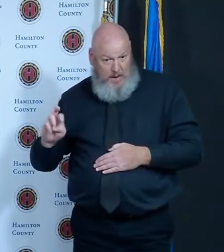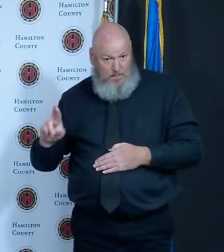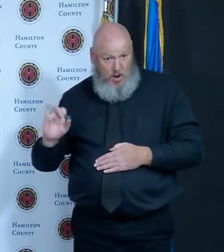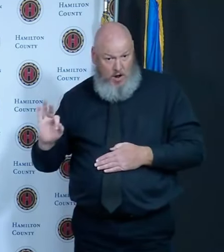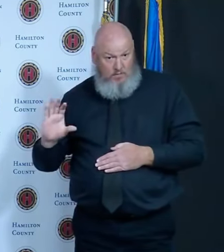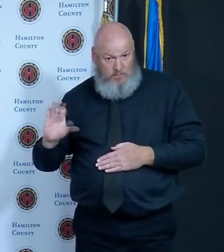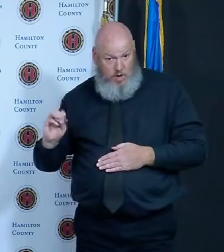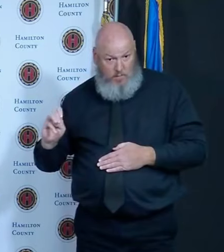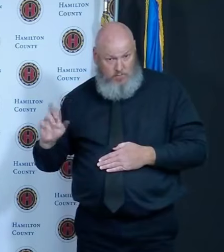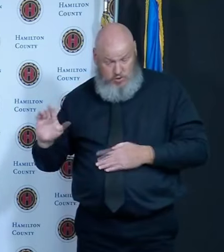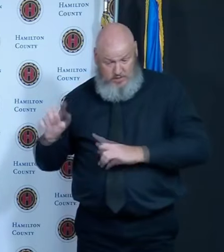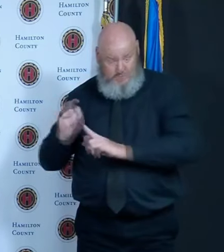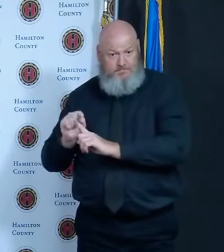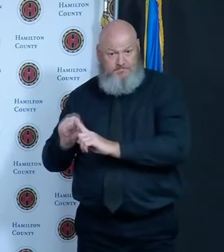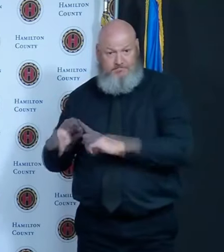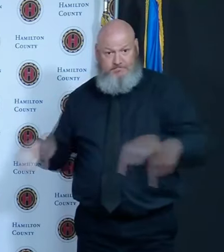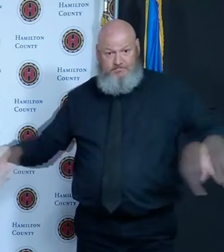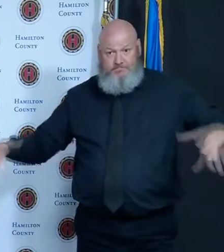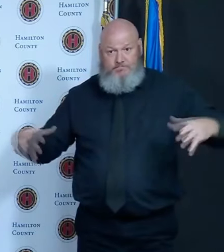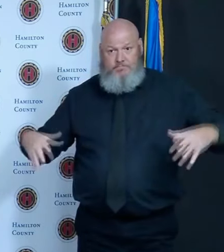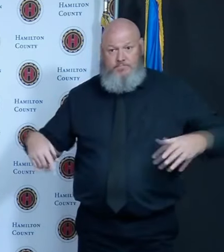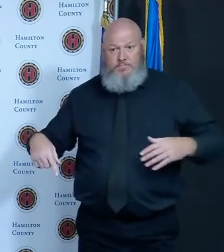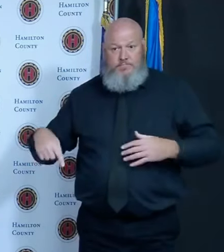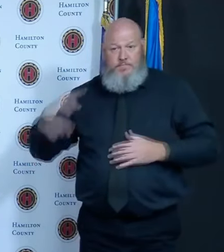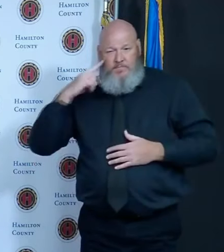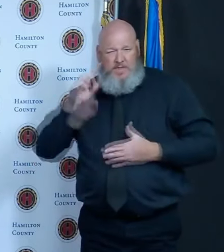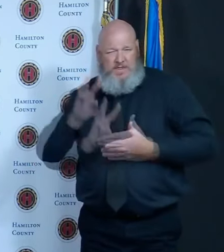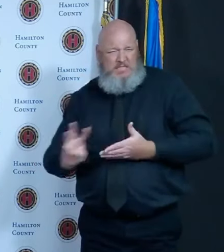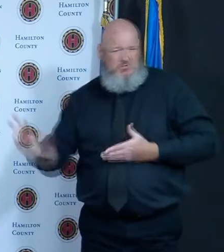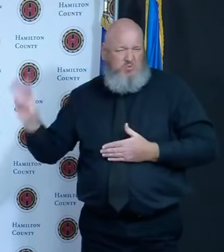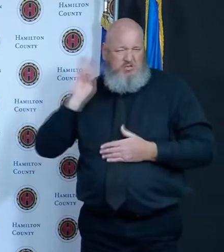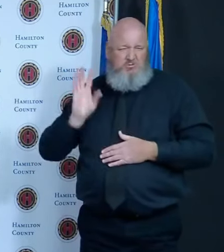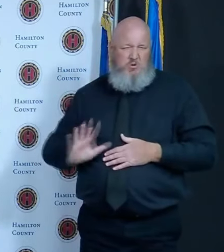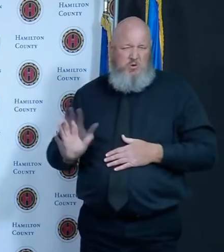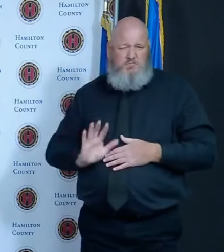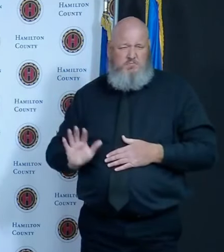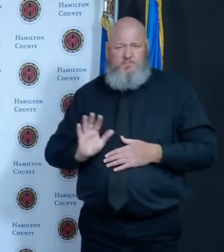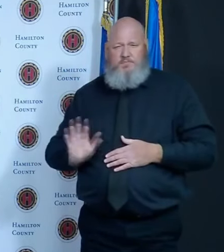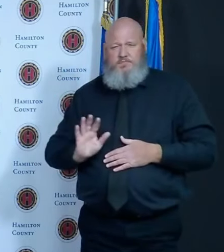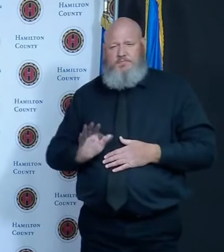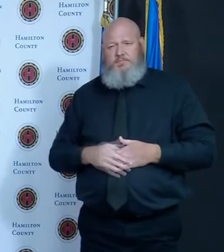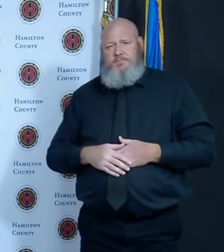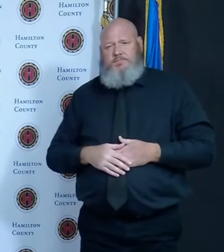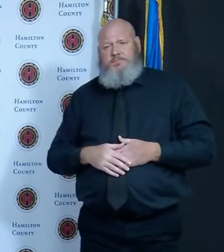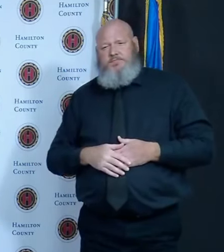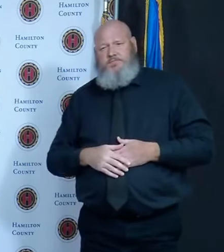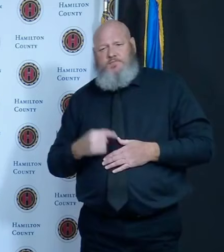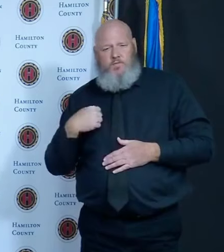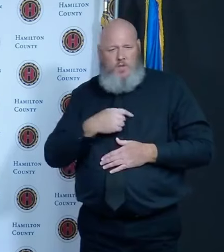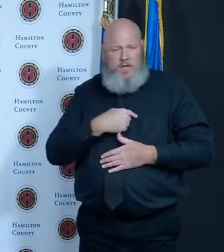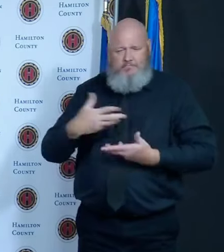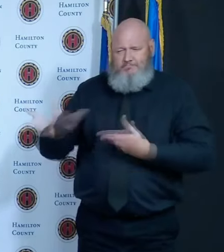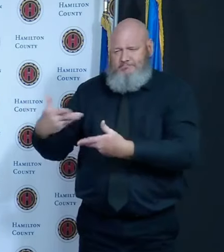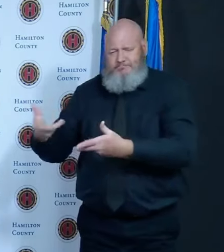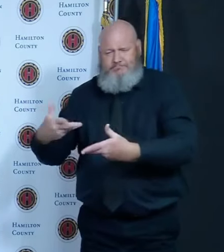six weeks ago we were working mostly with businesses who were trying to figure out how to attract and grow keep their talent and how to